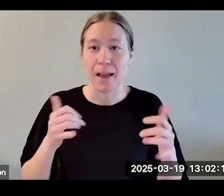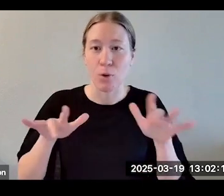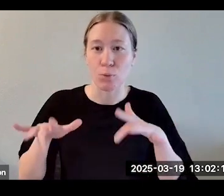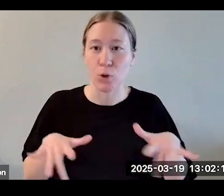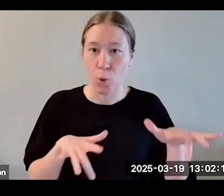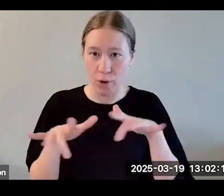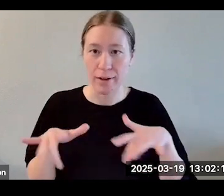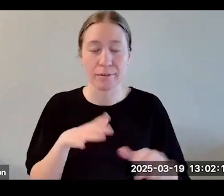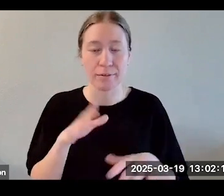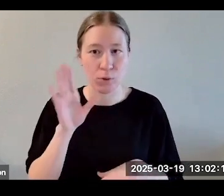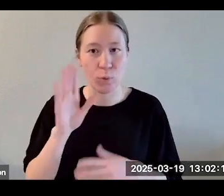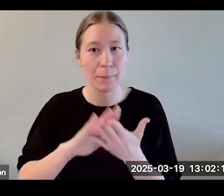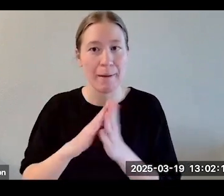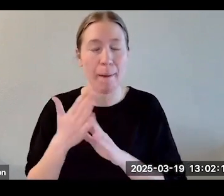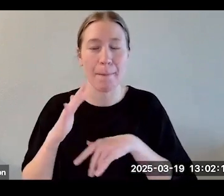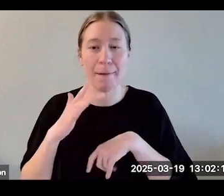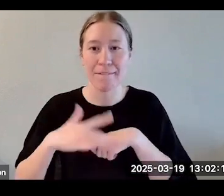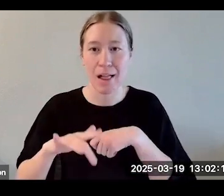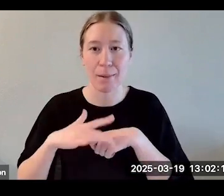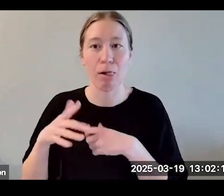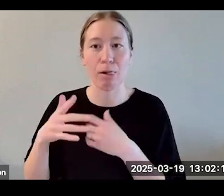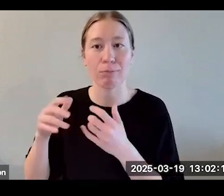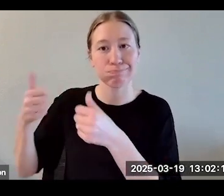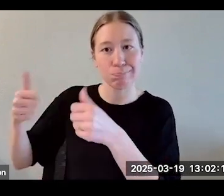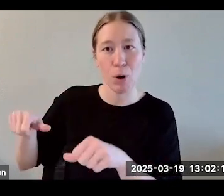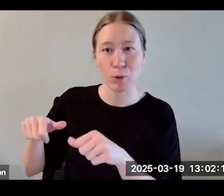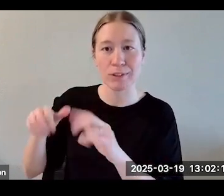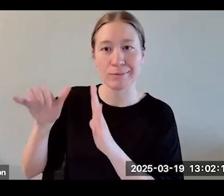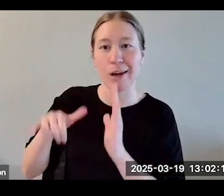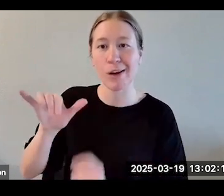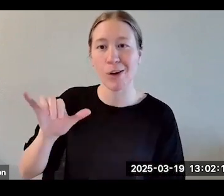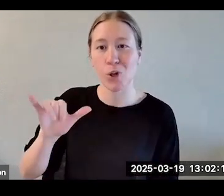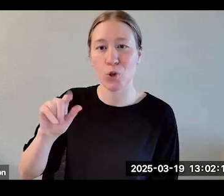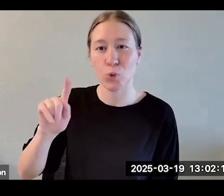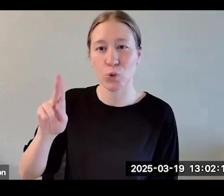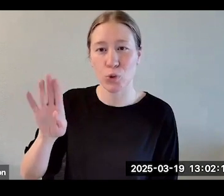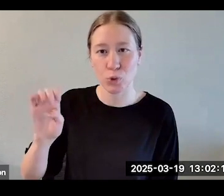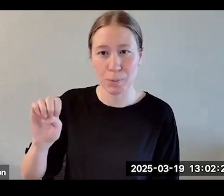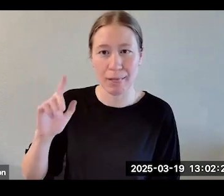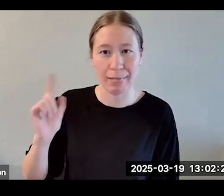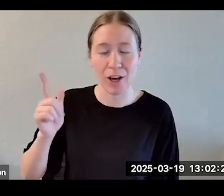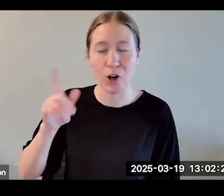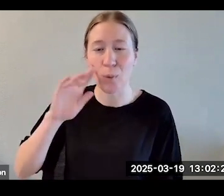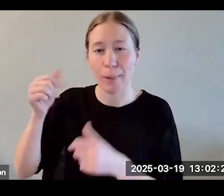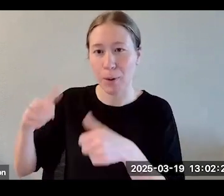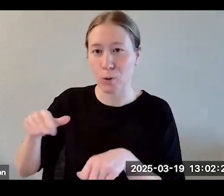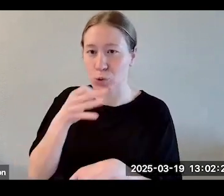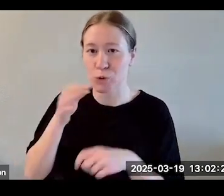on our YouTube channel as soon as possible. So thank you so much for being here,